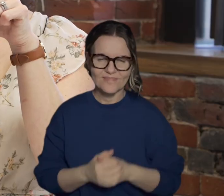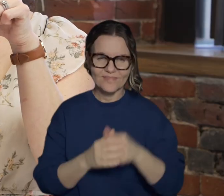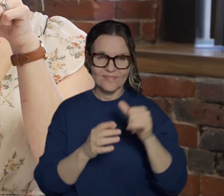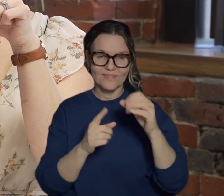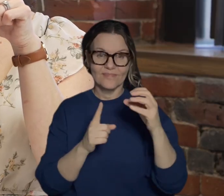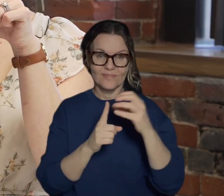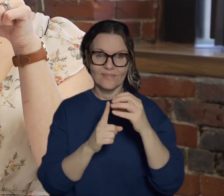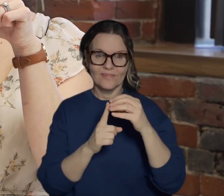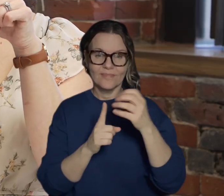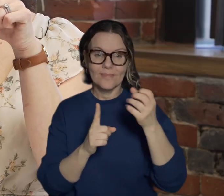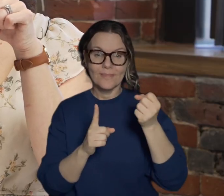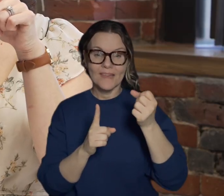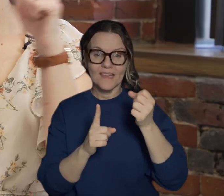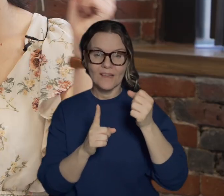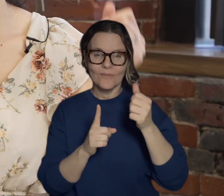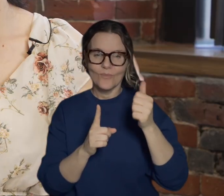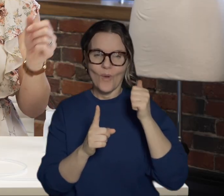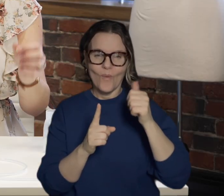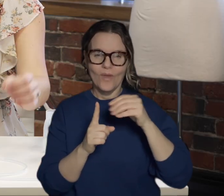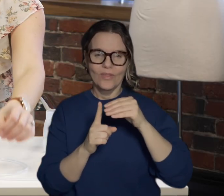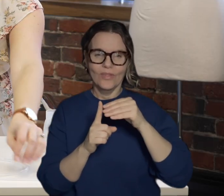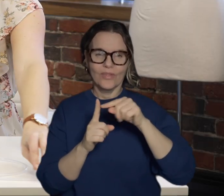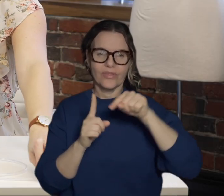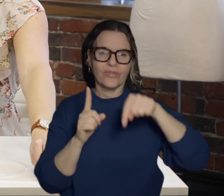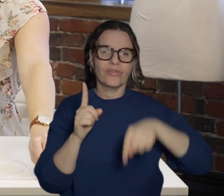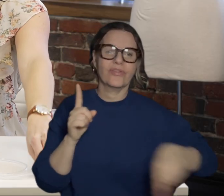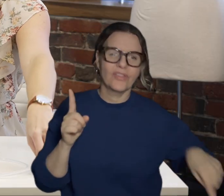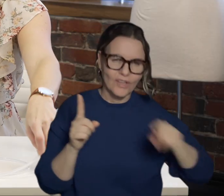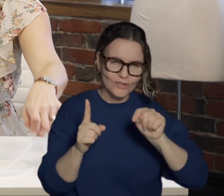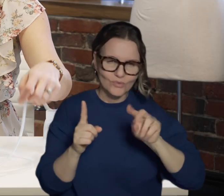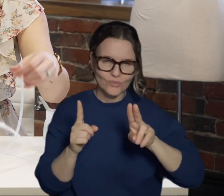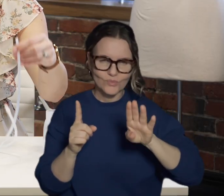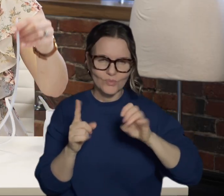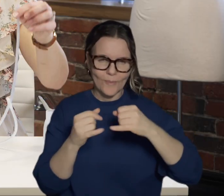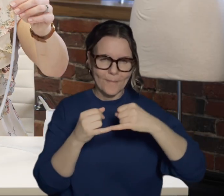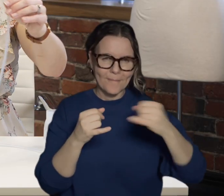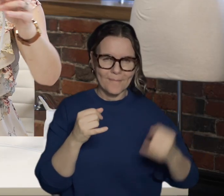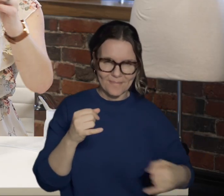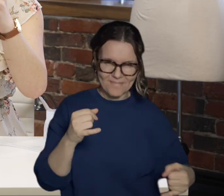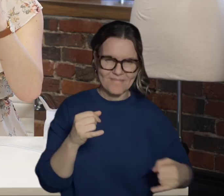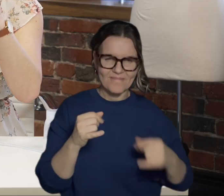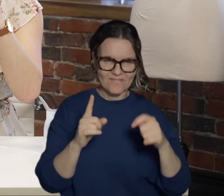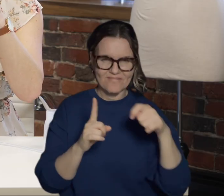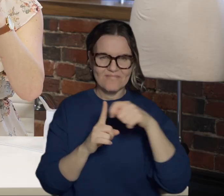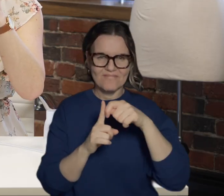way to that backflow protector wall the other side of that backflow protector is where your